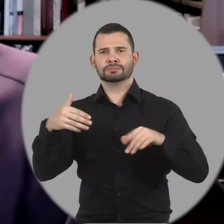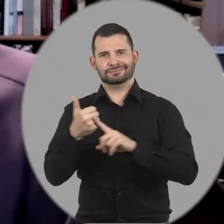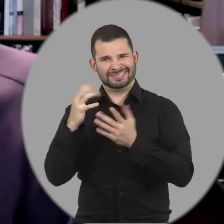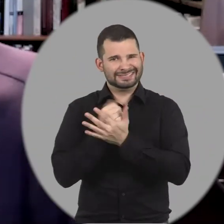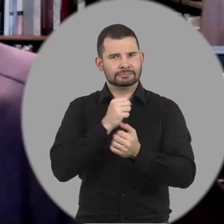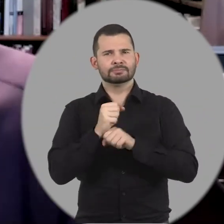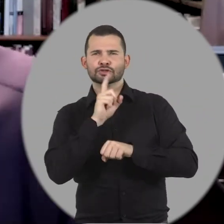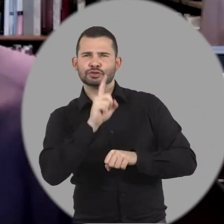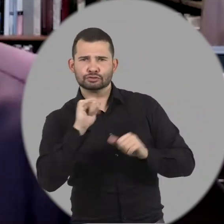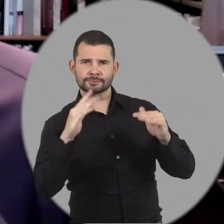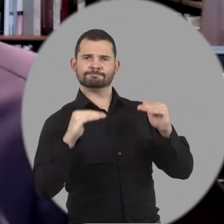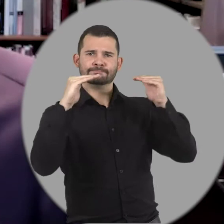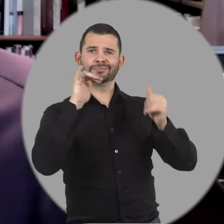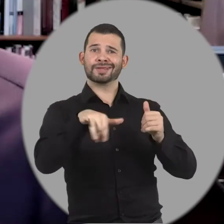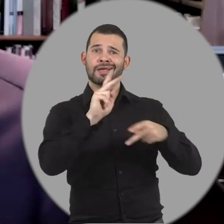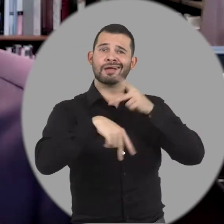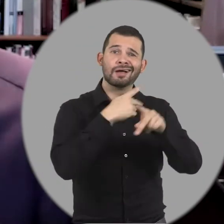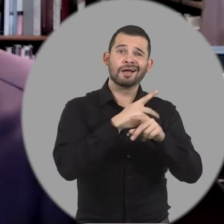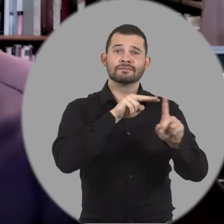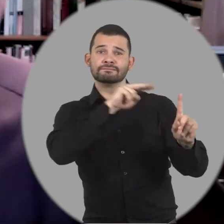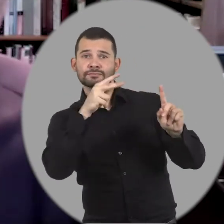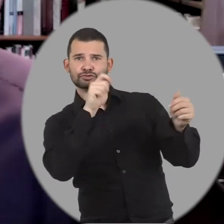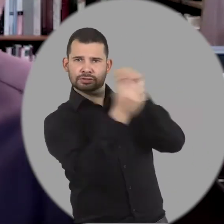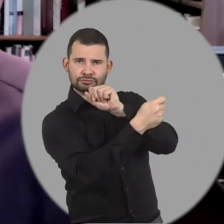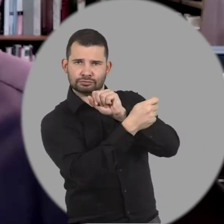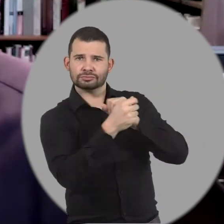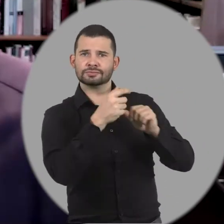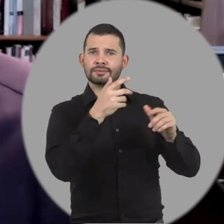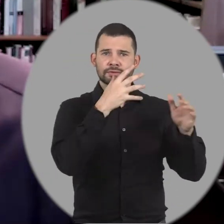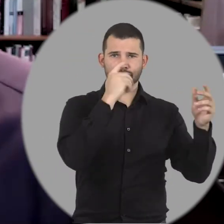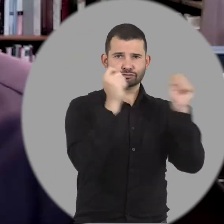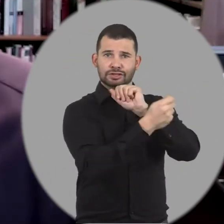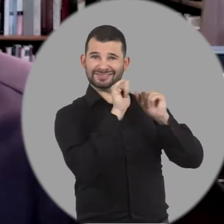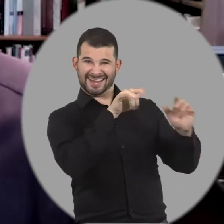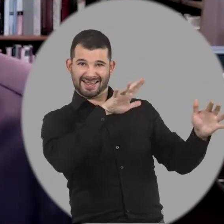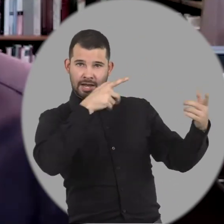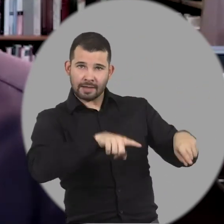shift. When that popular shift occurs, that's when we're going to get the bold, political